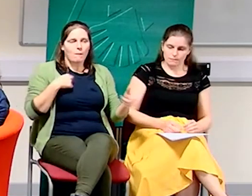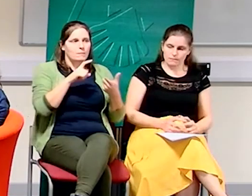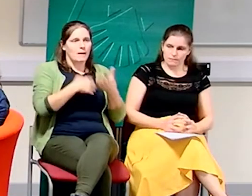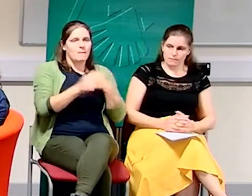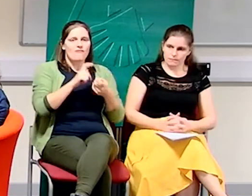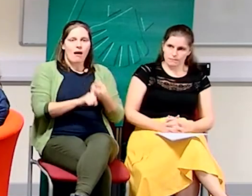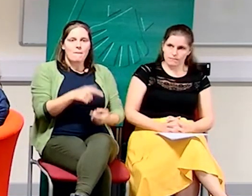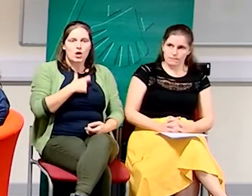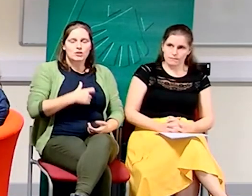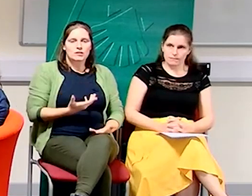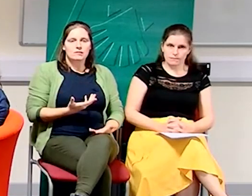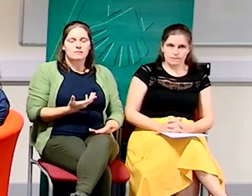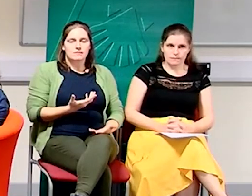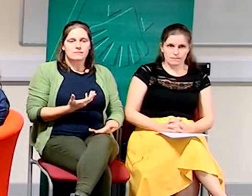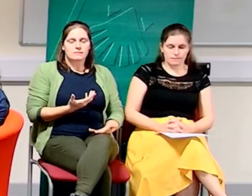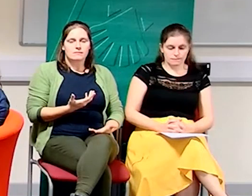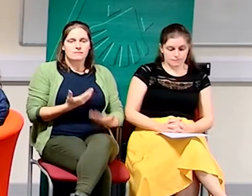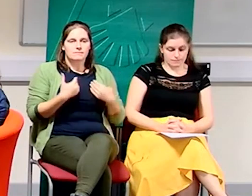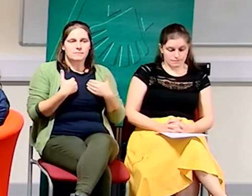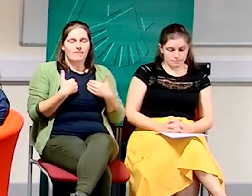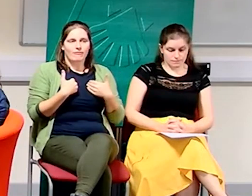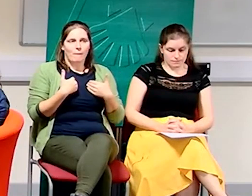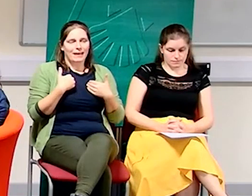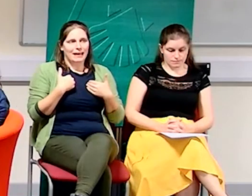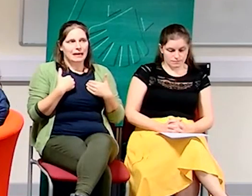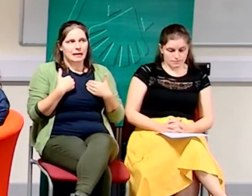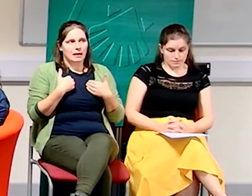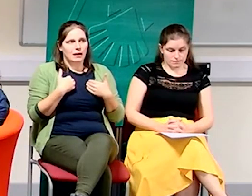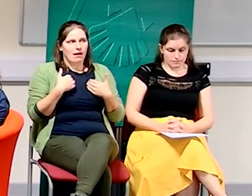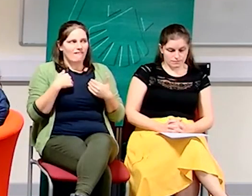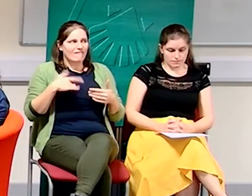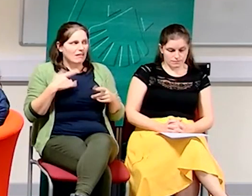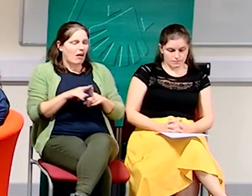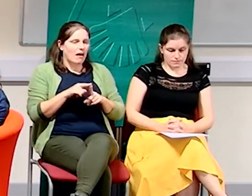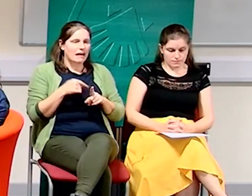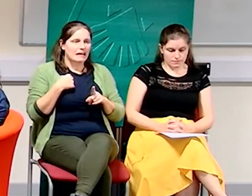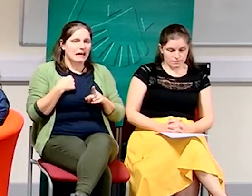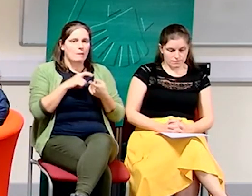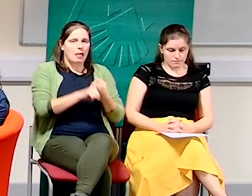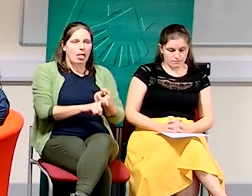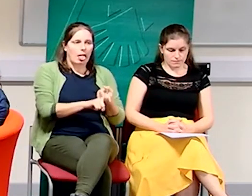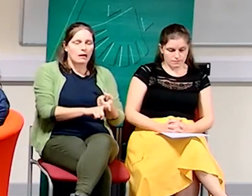and I think for me it's overcoming feeling like being a burden and I feel like again I